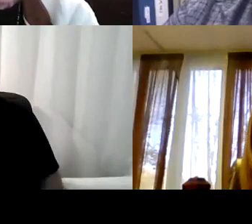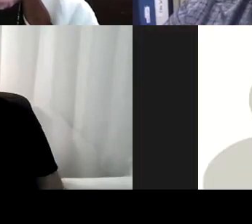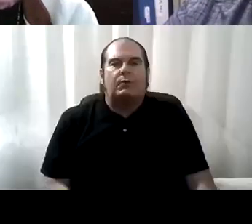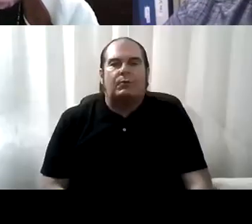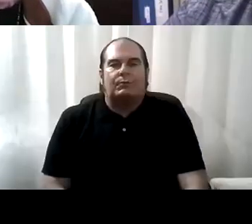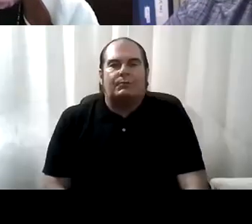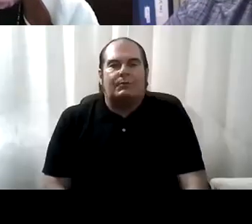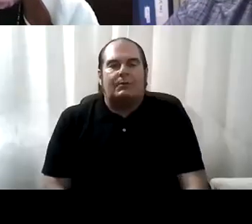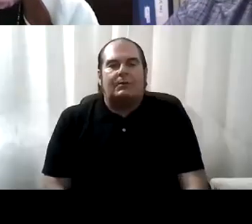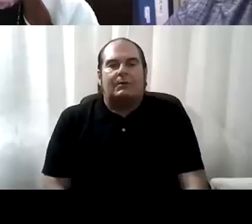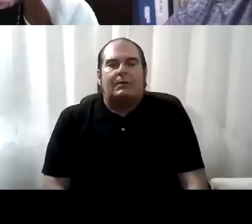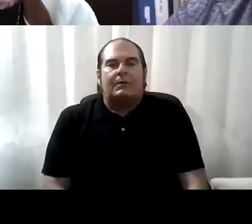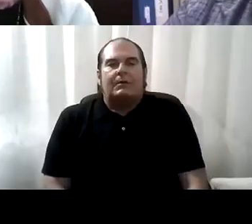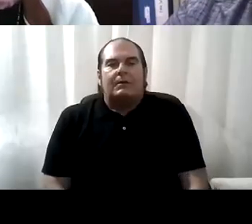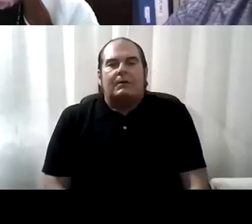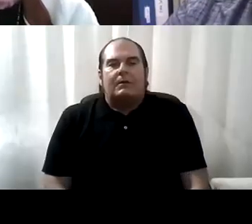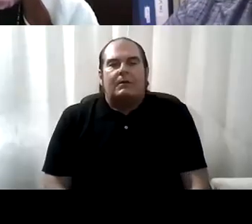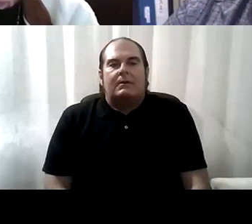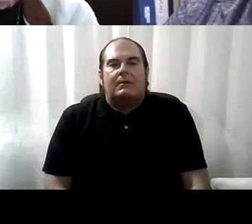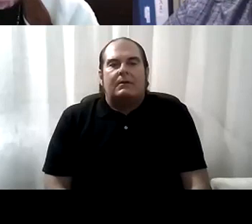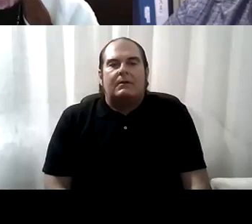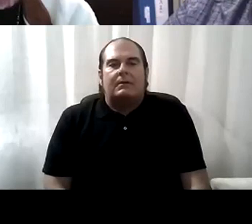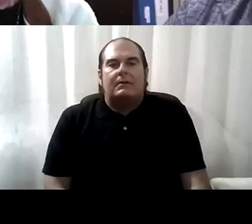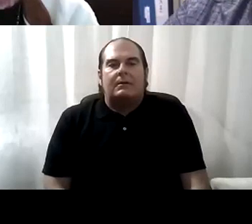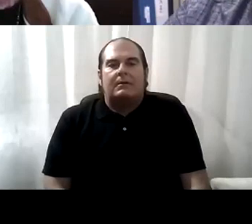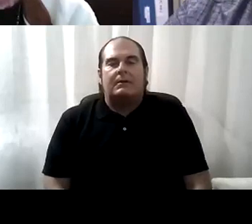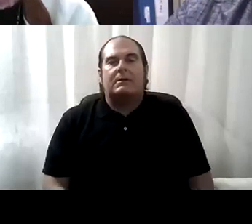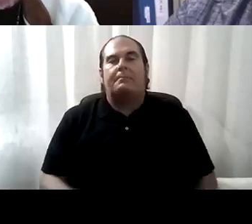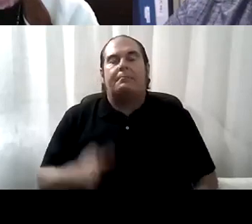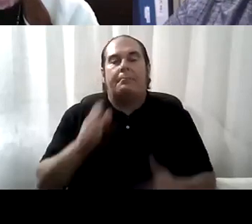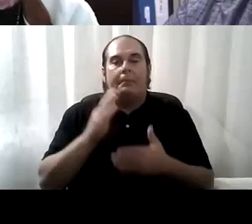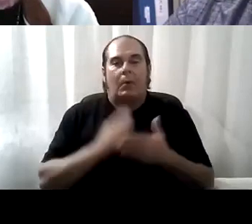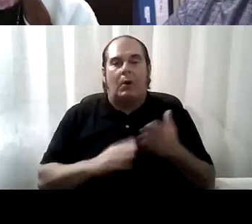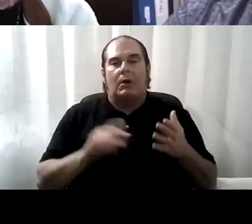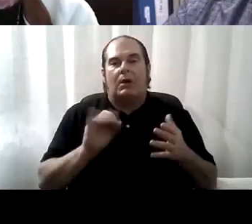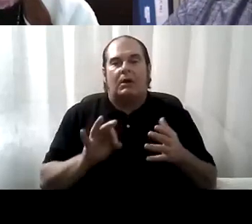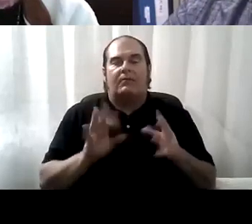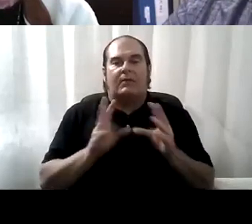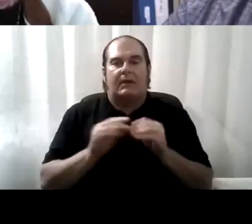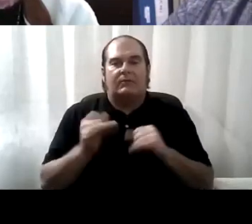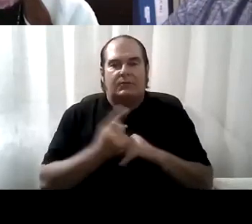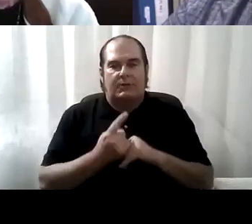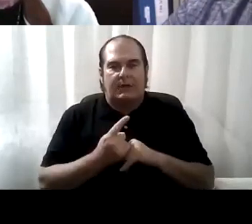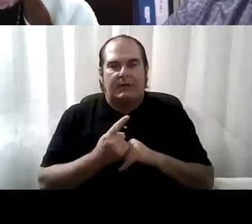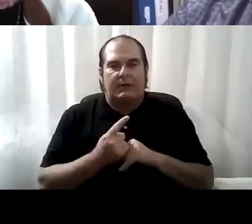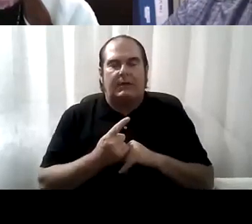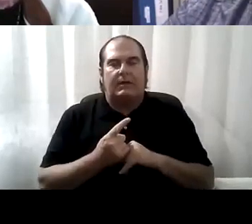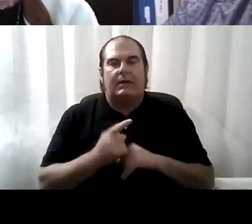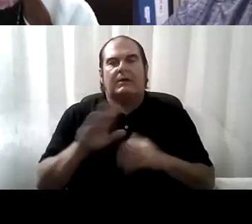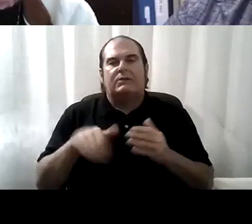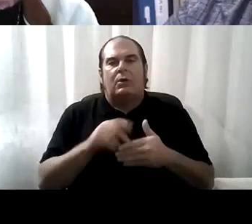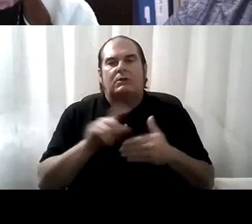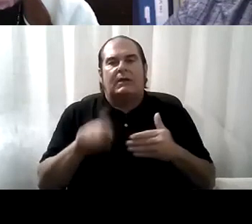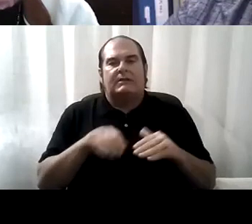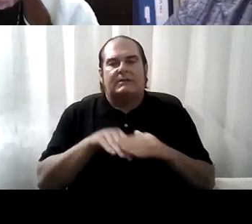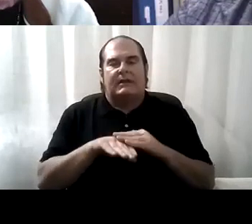You know, part of this conference today is All Texas Access, and there's a strong focus